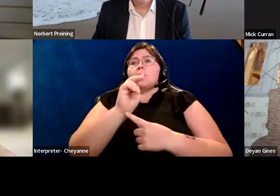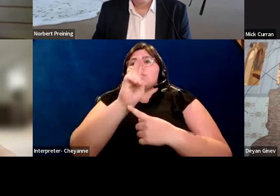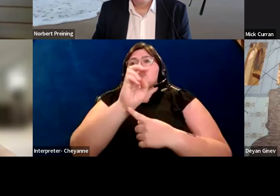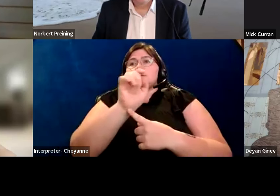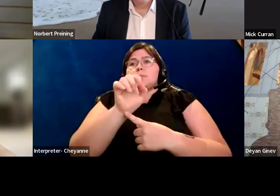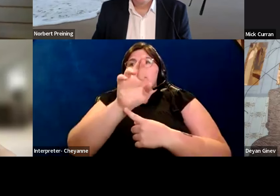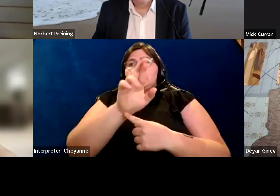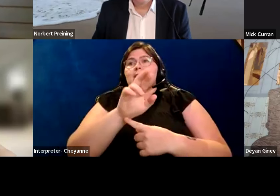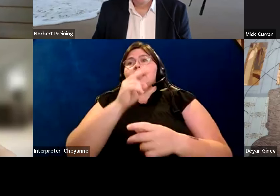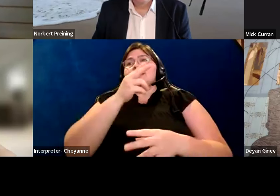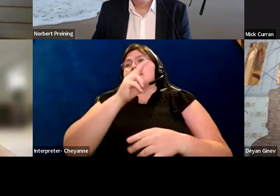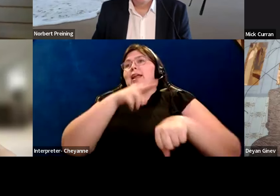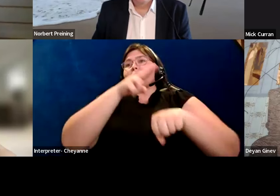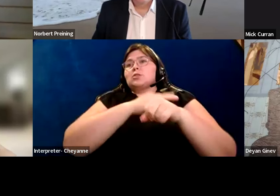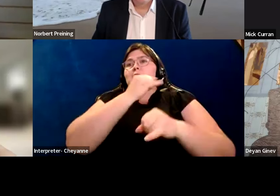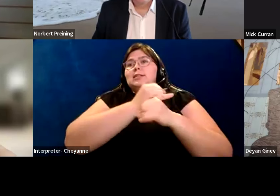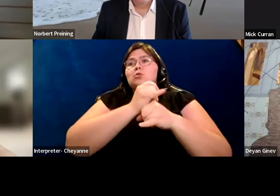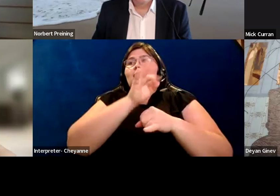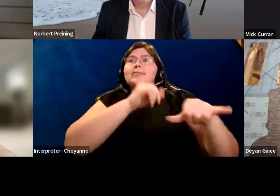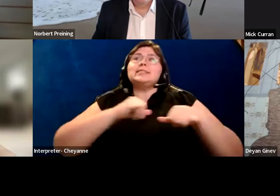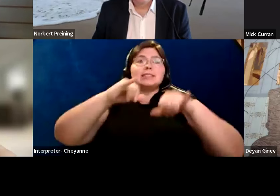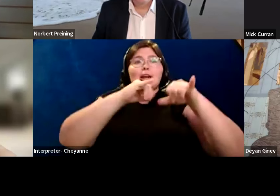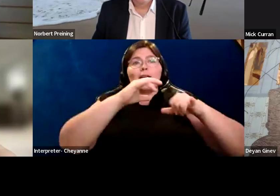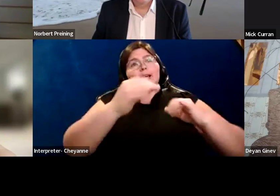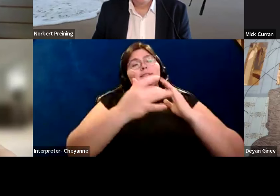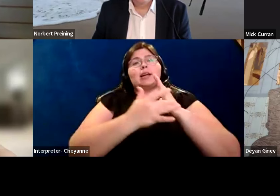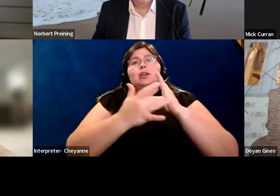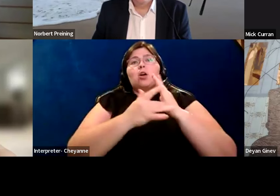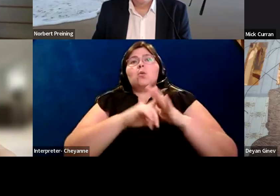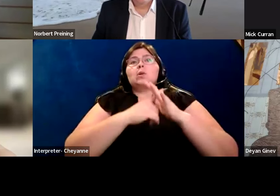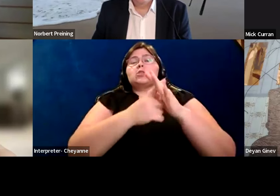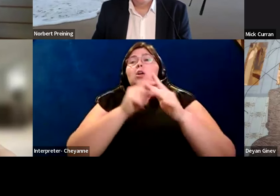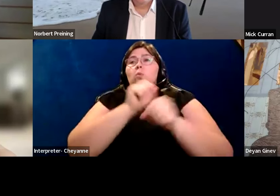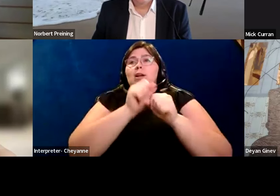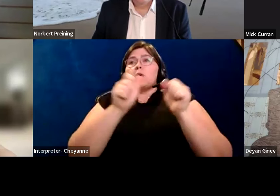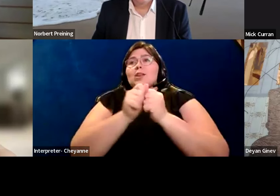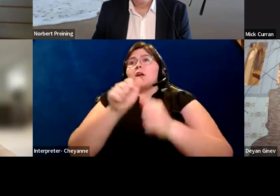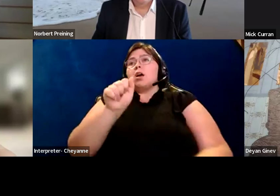and Technology. We started working with arXiv documents 15 years ago